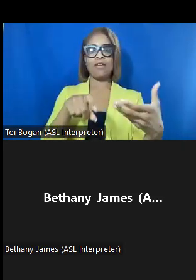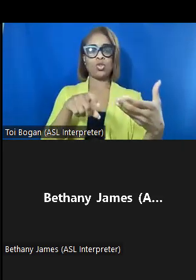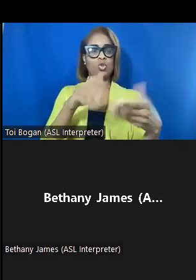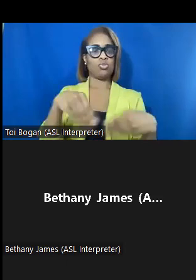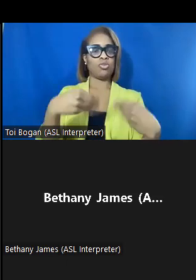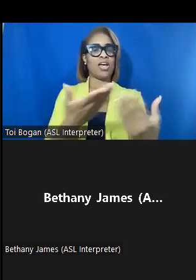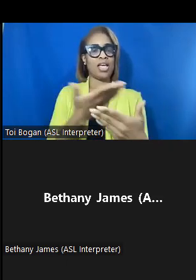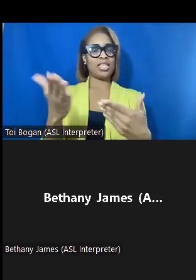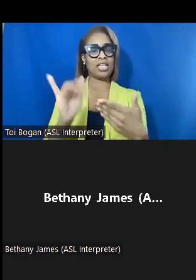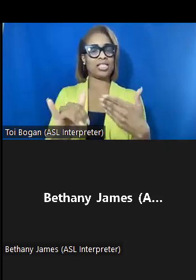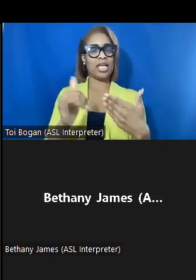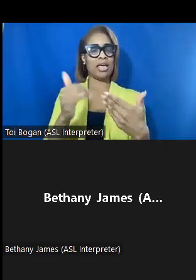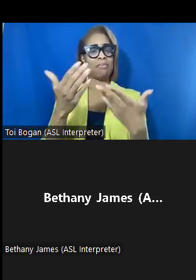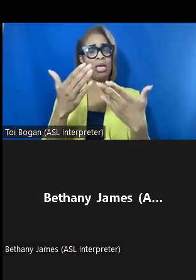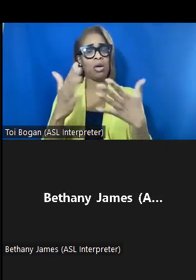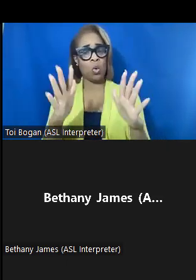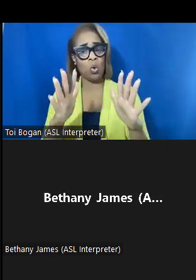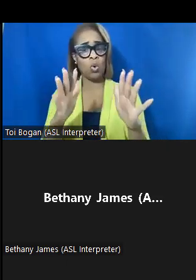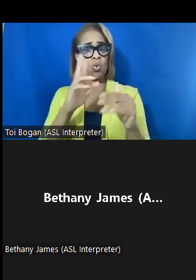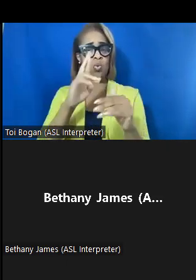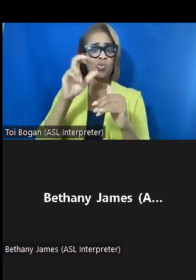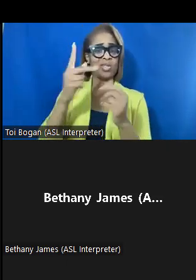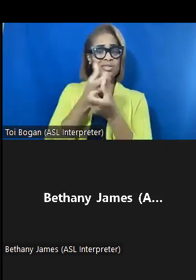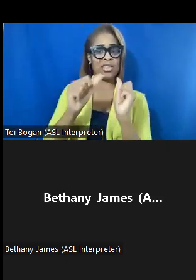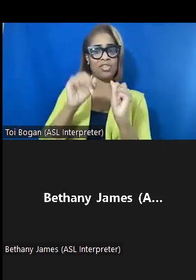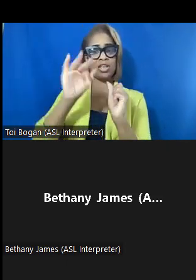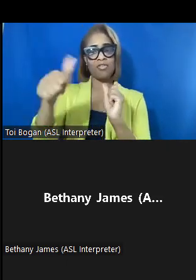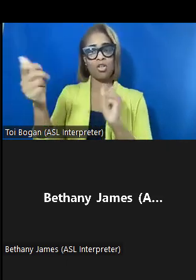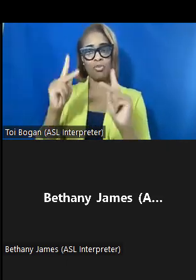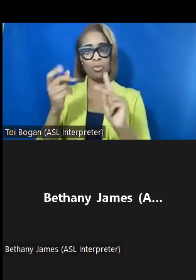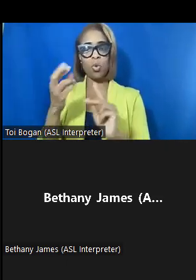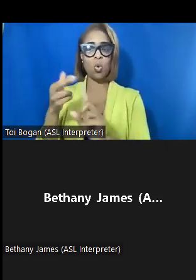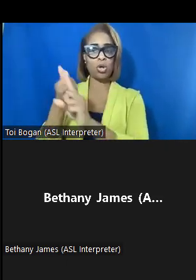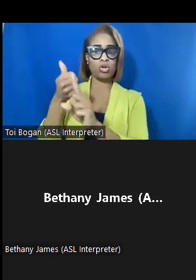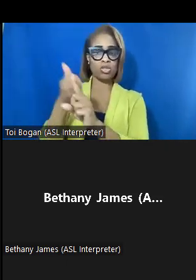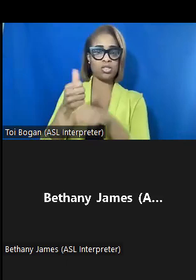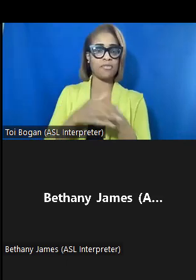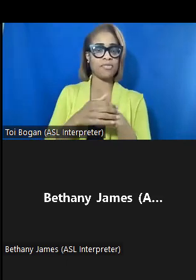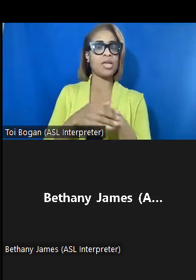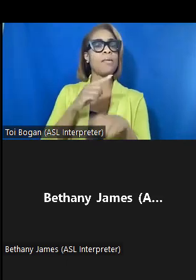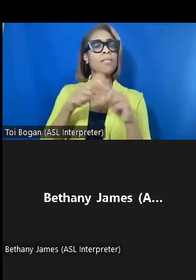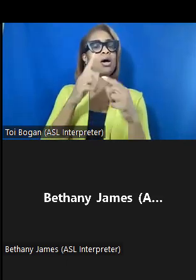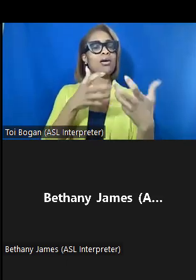may jeopardize the safety of other people or yourself. But accommodations do have to be effective.